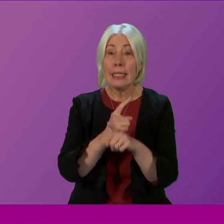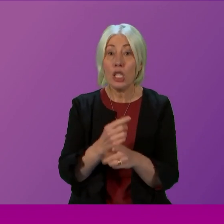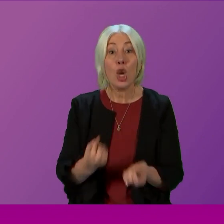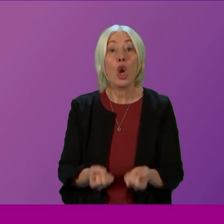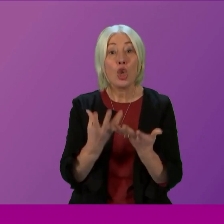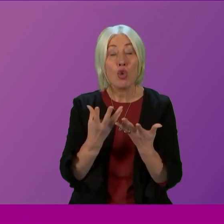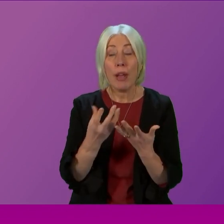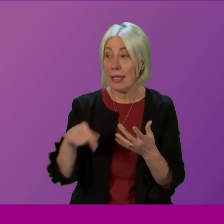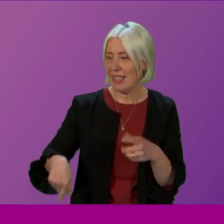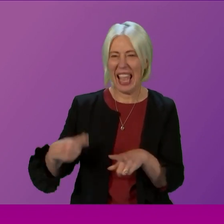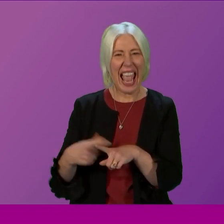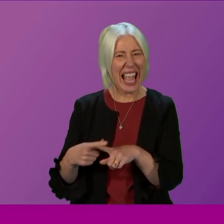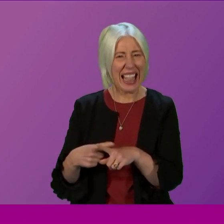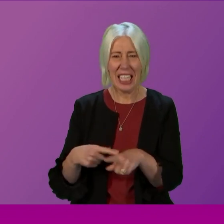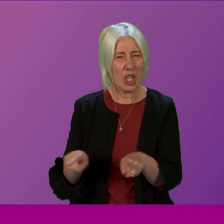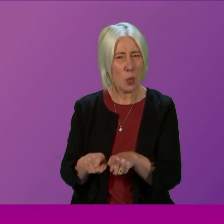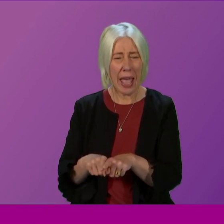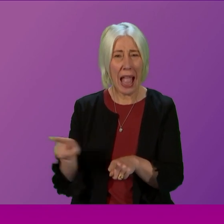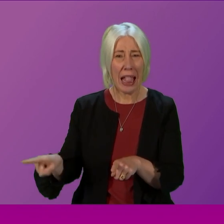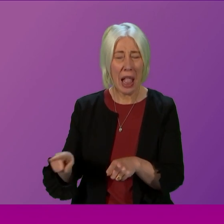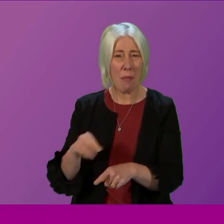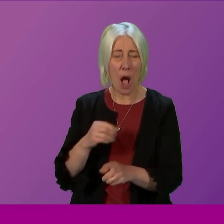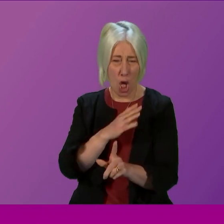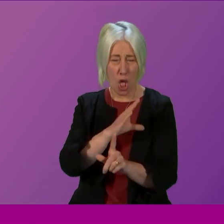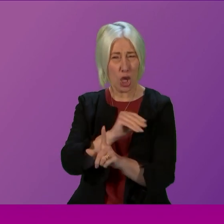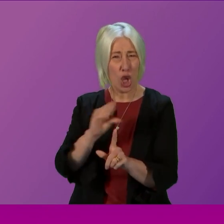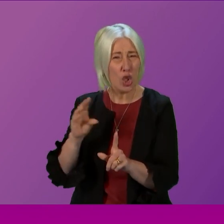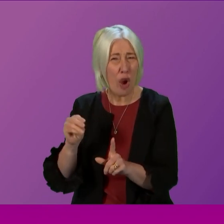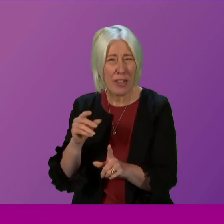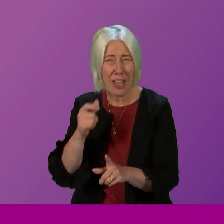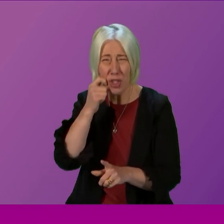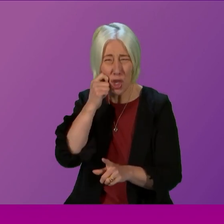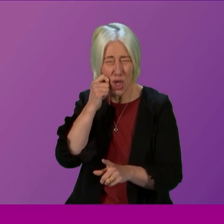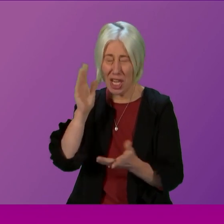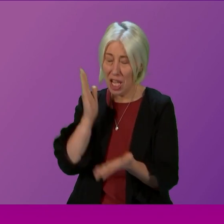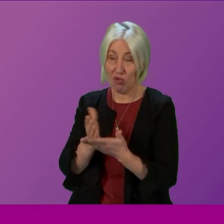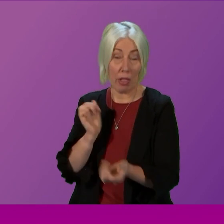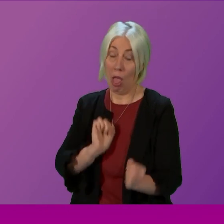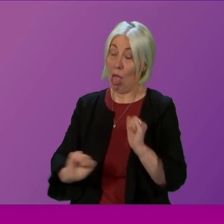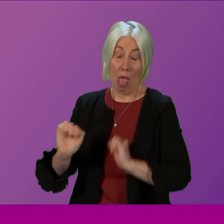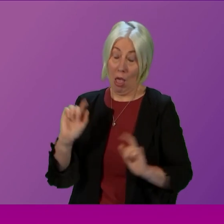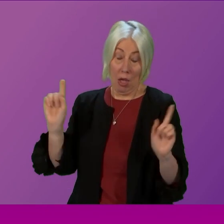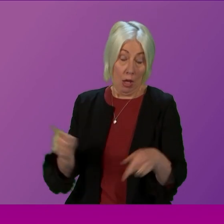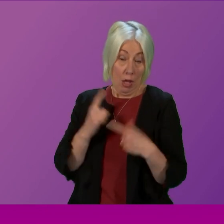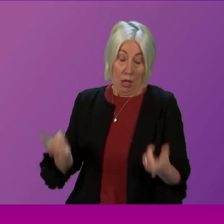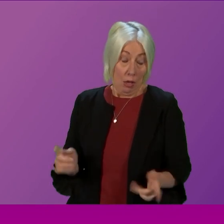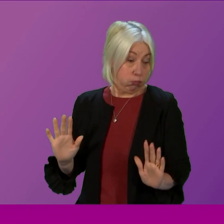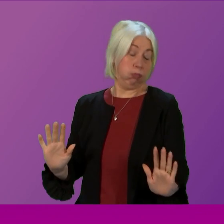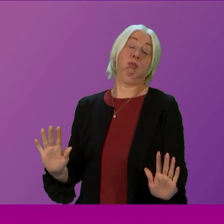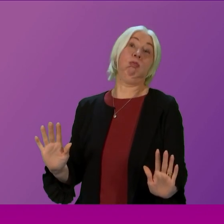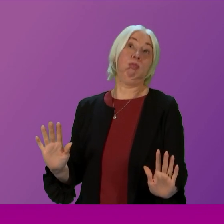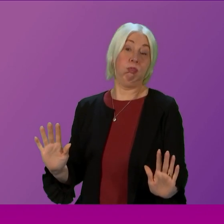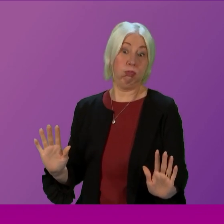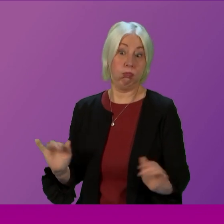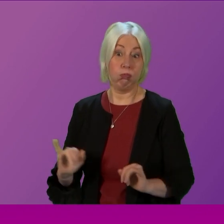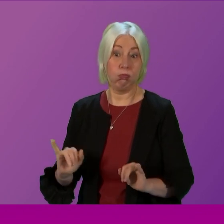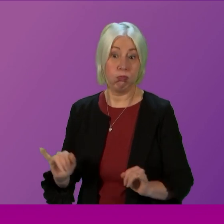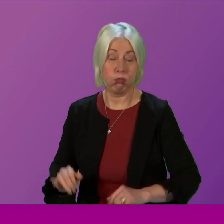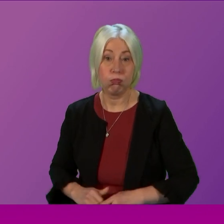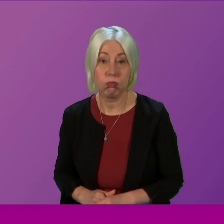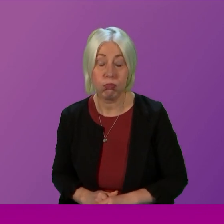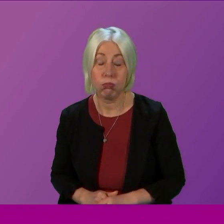the hypocrisy of the Tories is absolutely staggering. Shirley-Anne